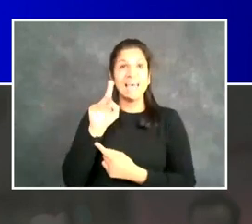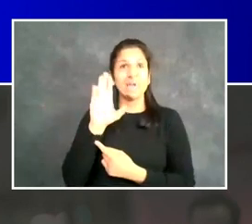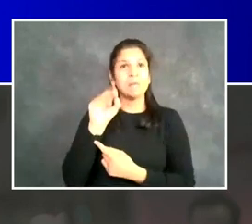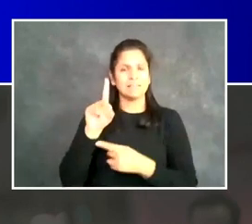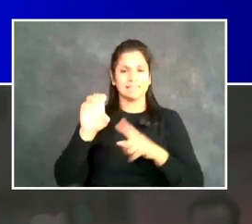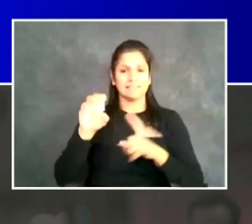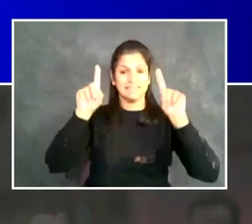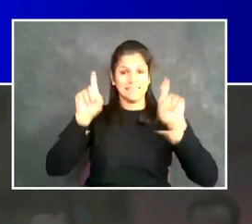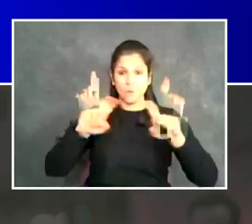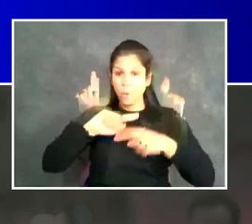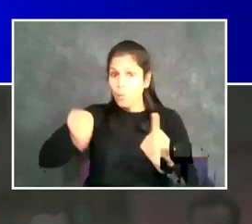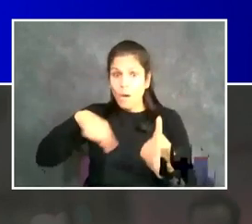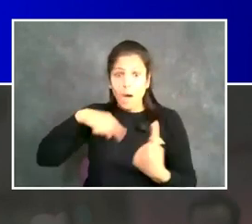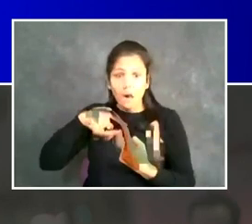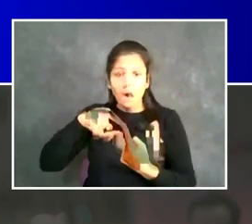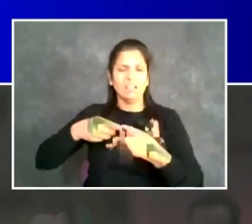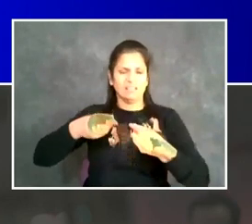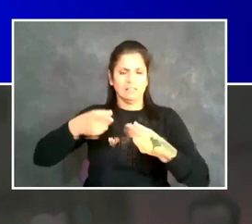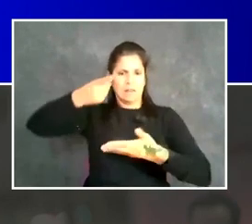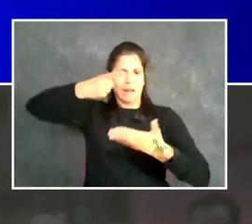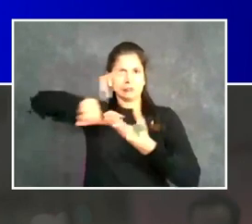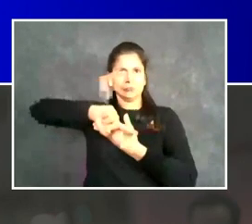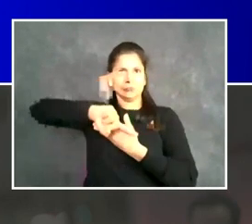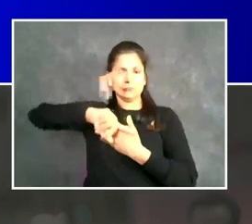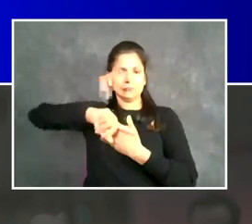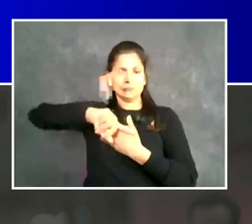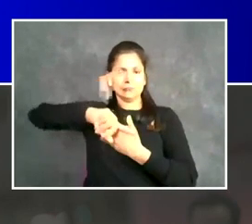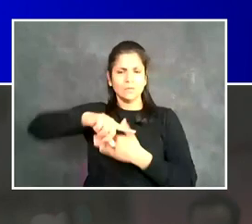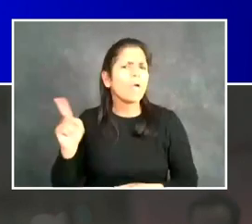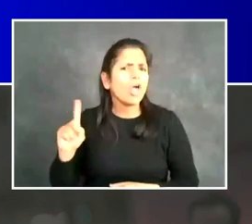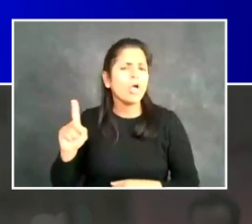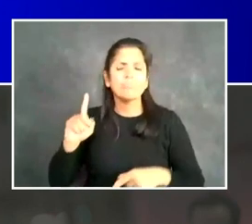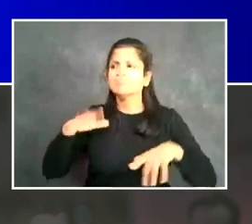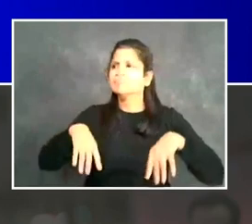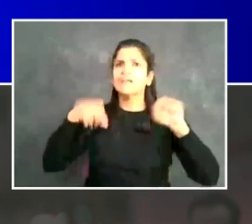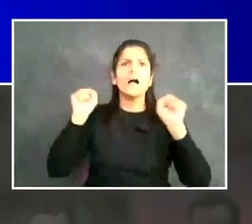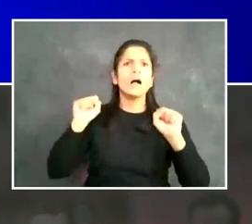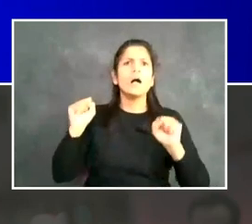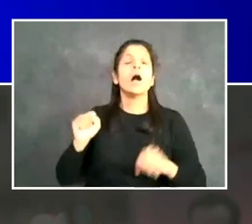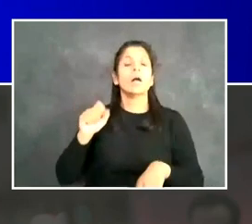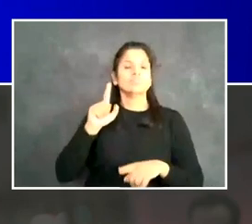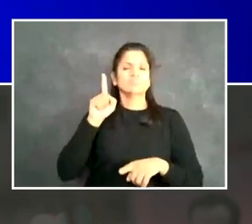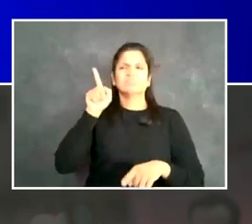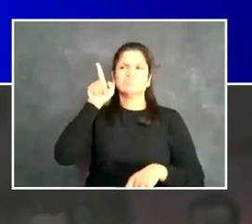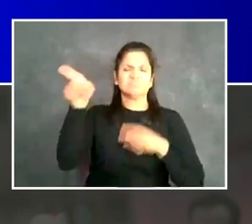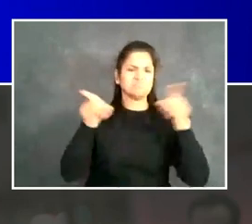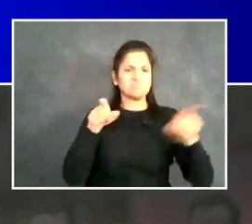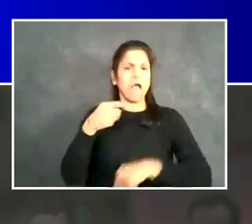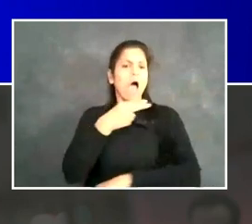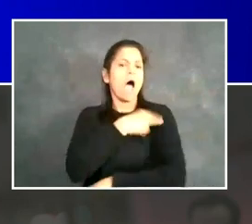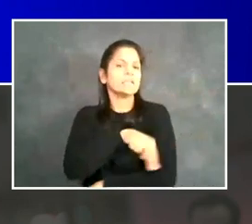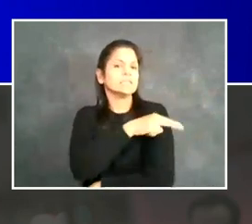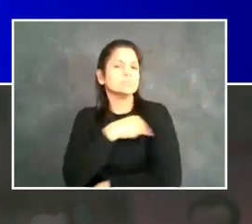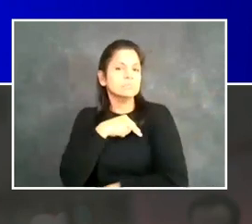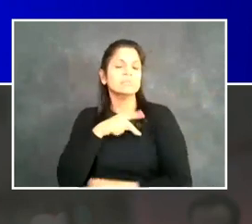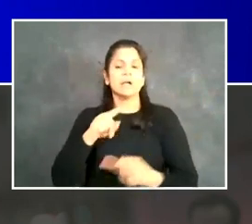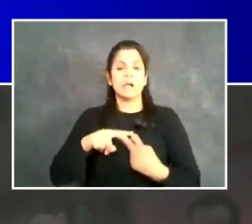TESTS IN HOSPITALS, AT FIRE